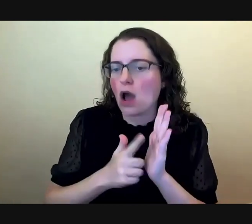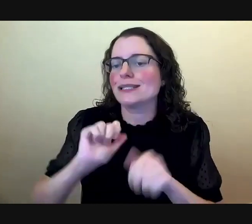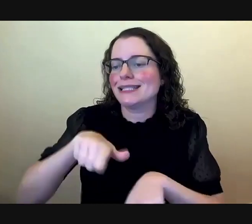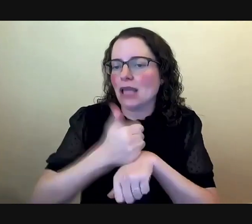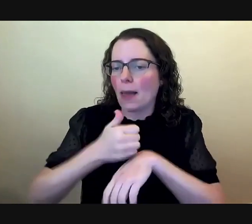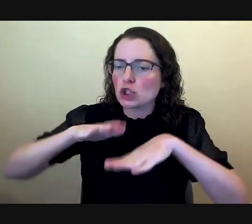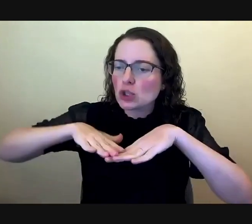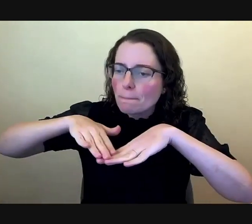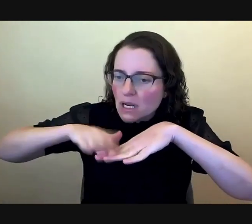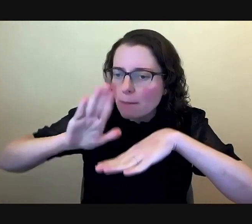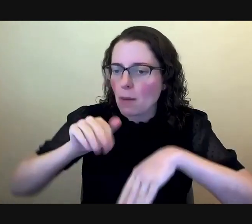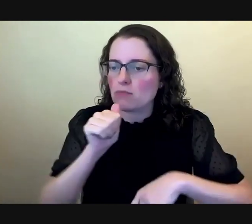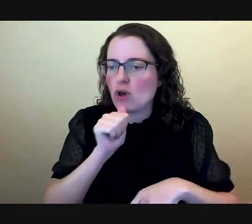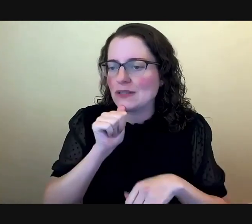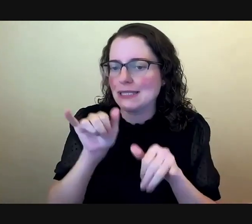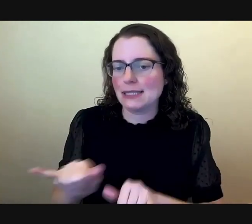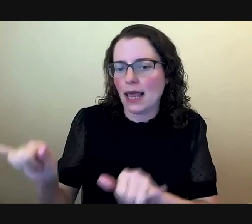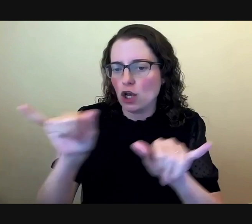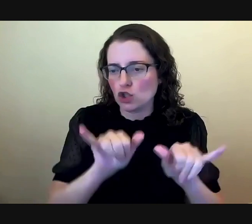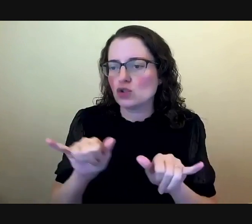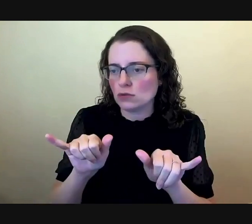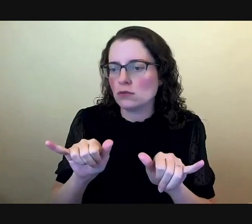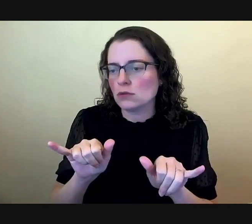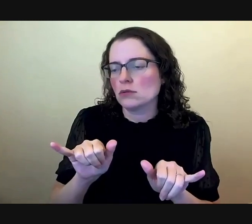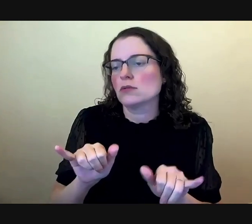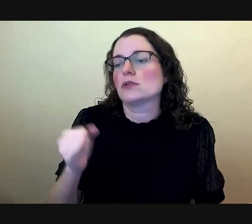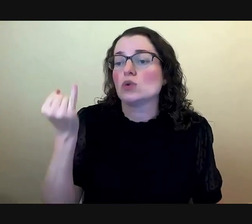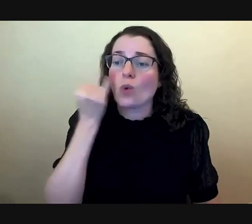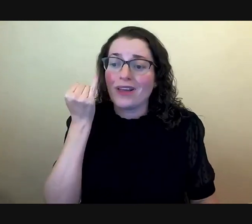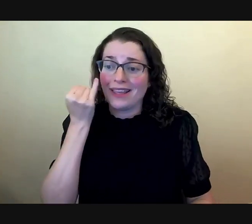Both of these laws establish a minimum of privacy standards.